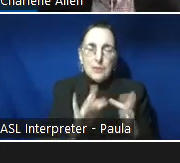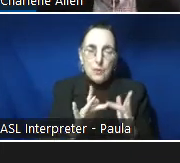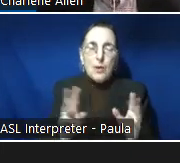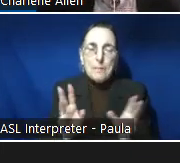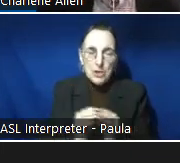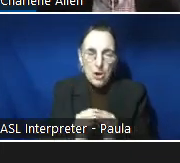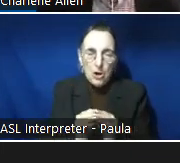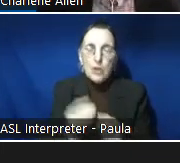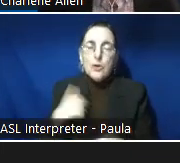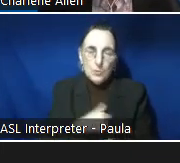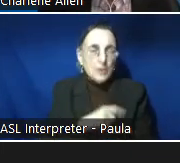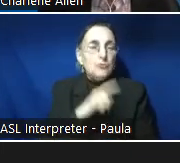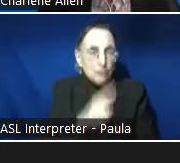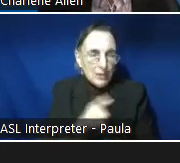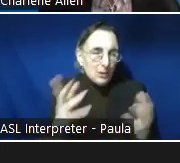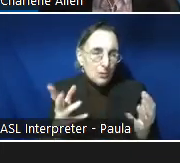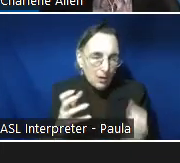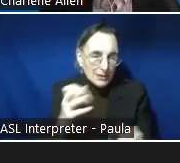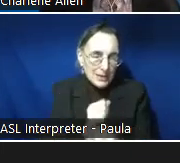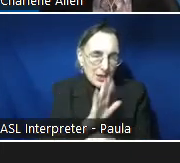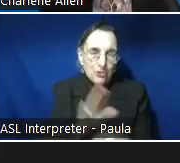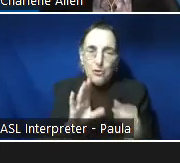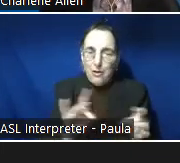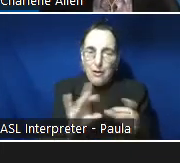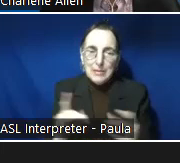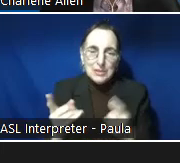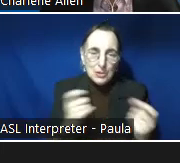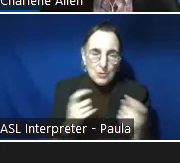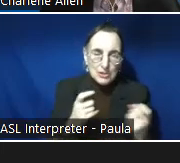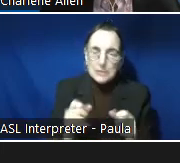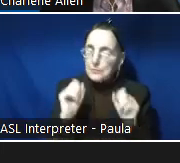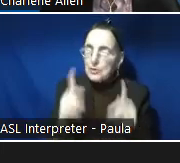your comments and questions. OK. Let's take a look at the results.